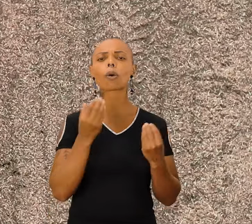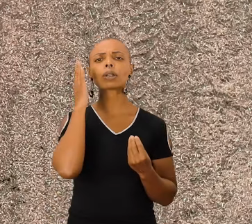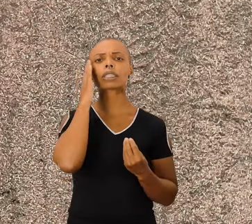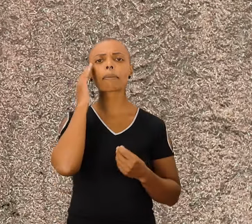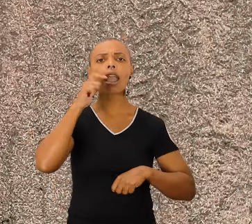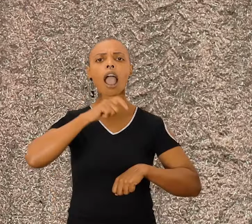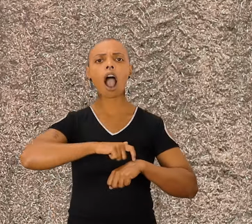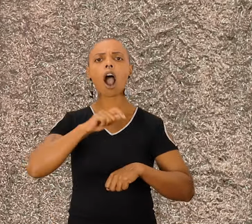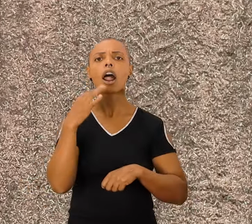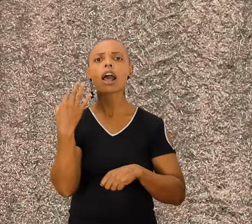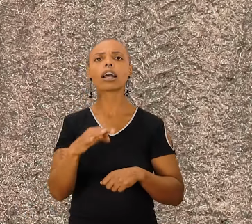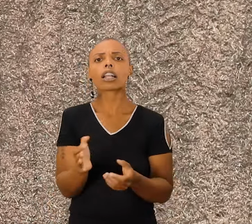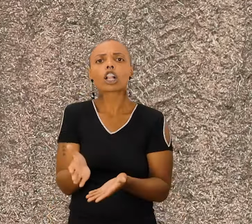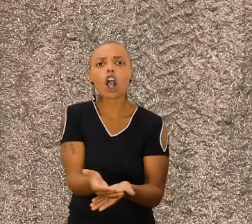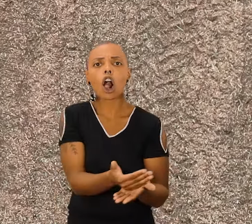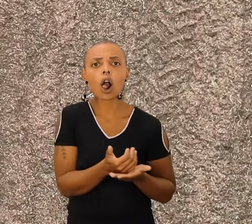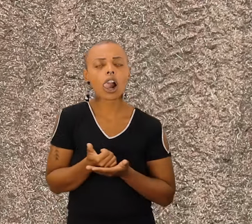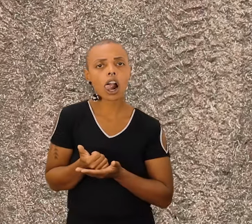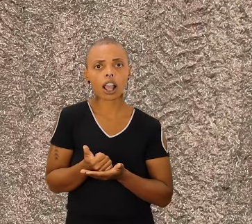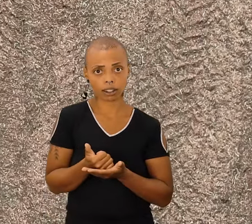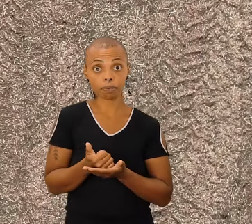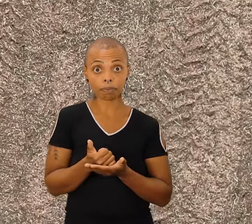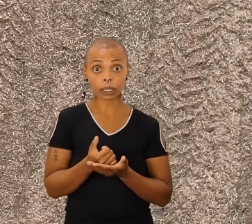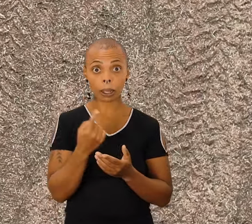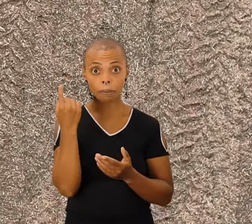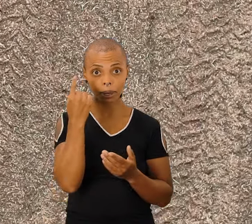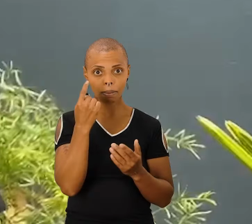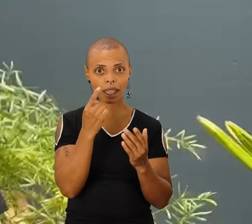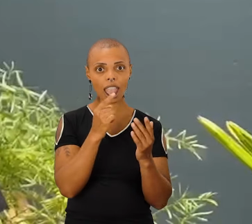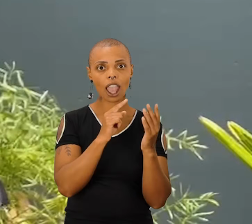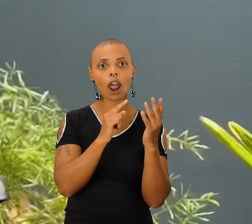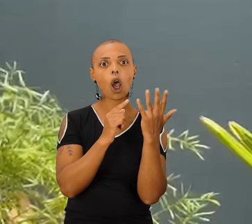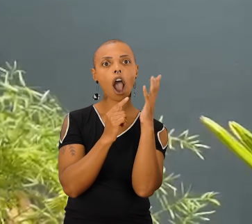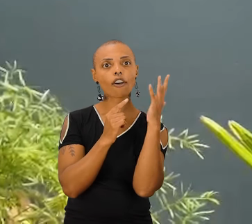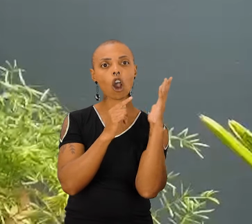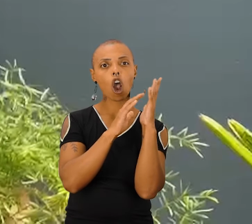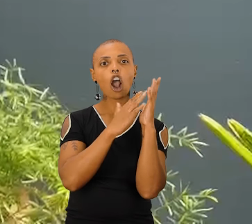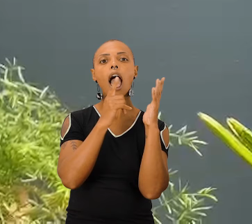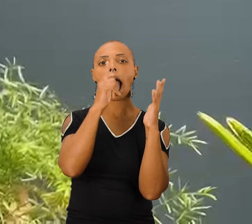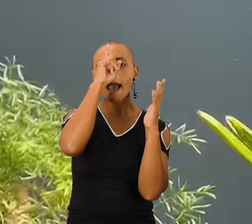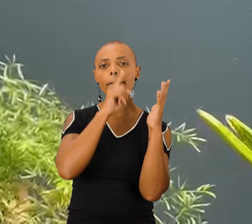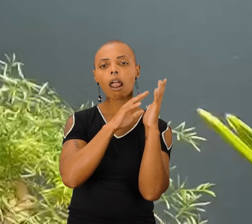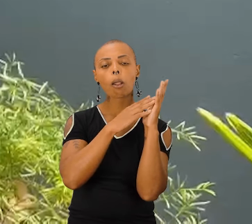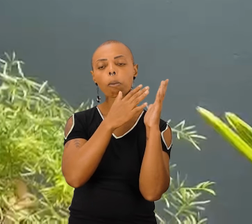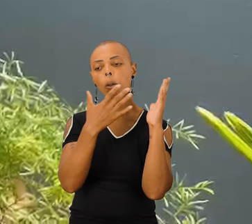[Man 1] How do I know when it's time to harvest soybeans? First, the leaves start to turn yellow and fall off,